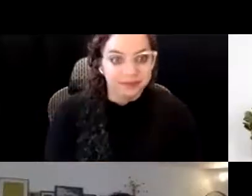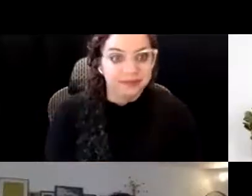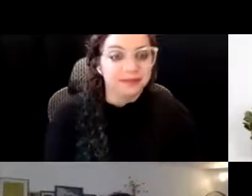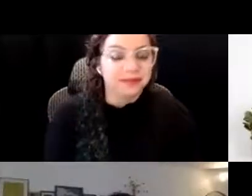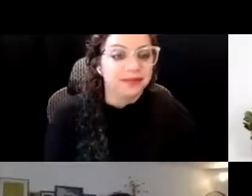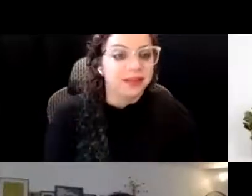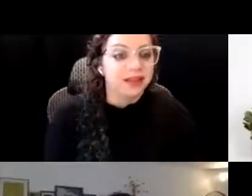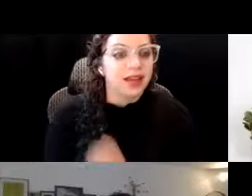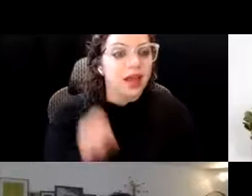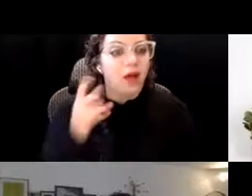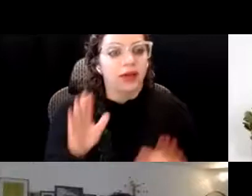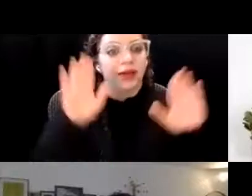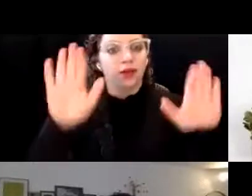So I will begin sharing my screen. (pause)